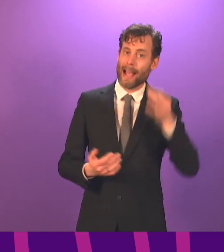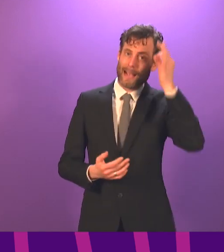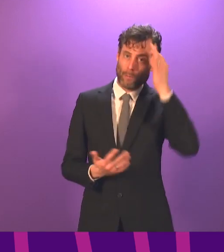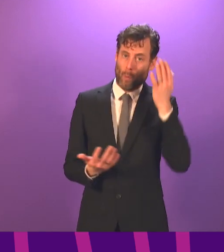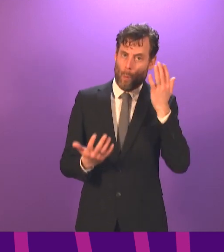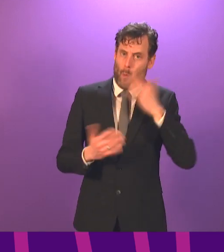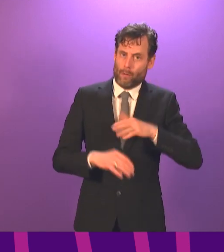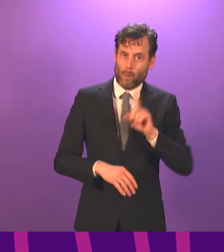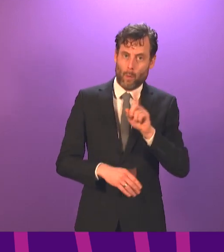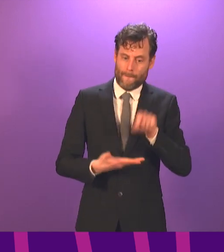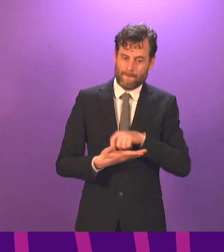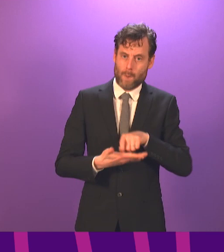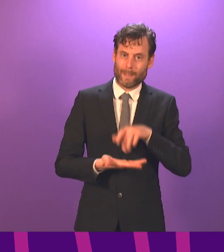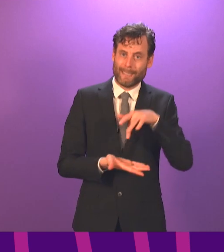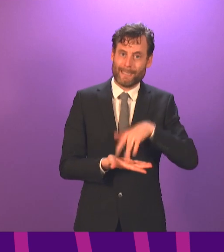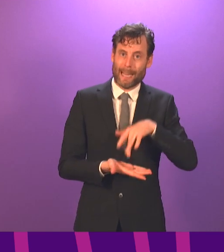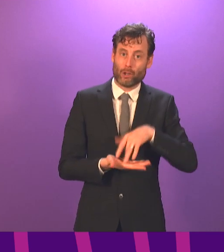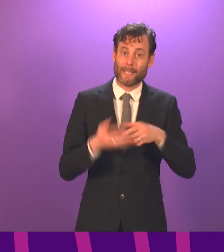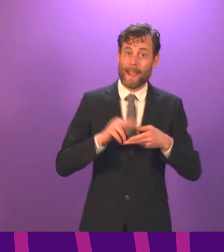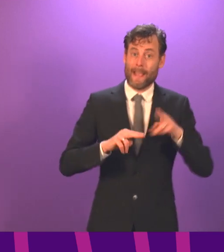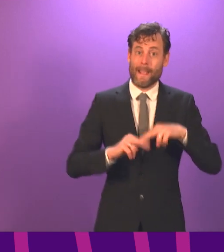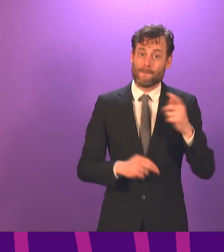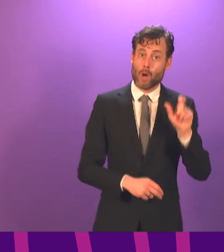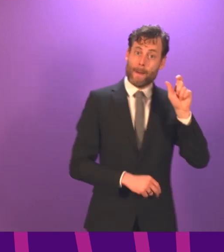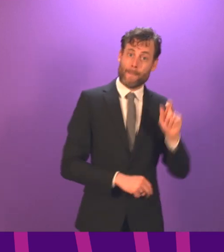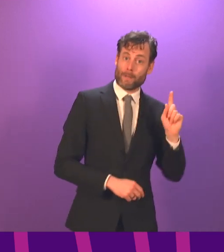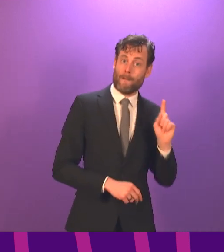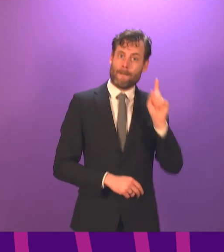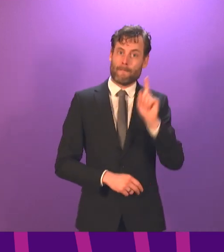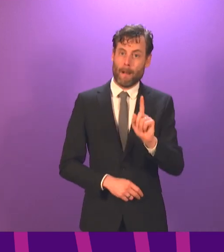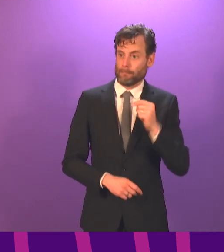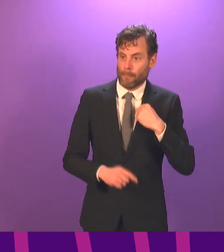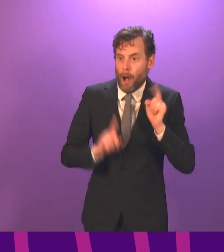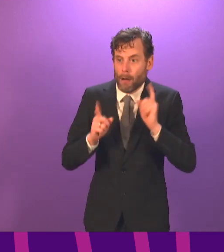if someone cannot or will not wear a mask? Can you clarify that the guidance will address